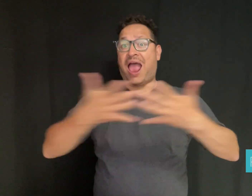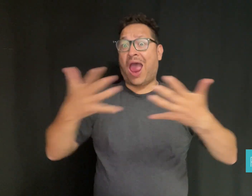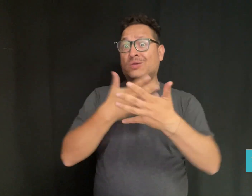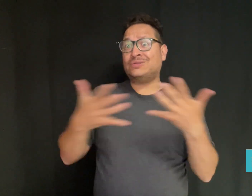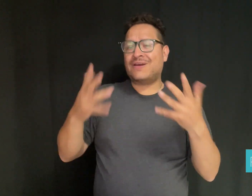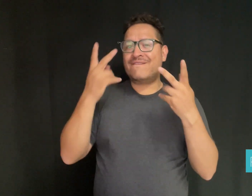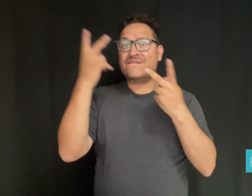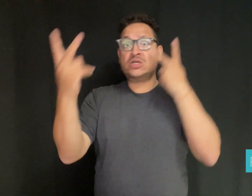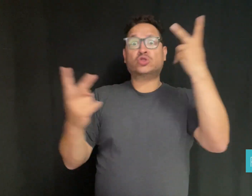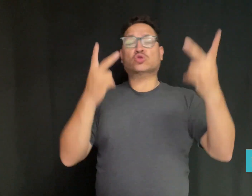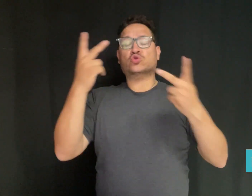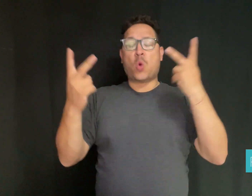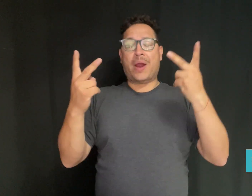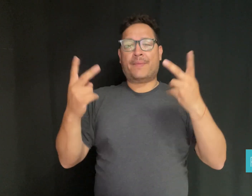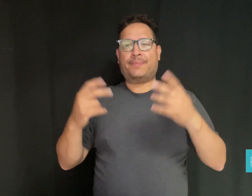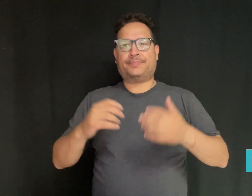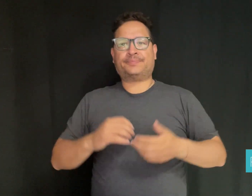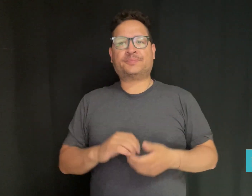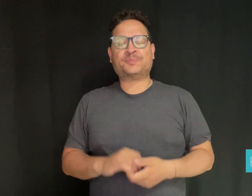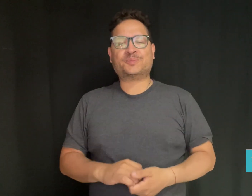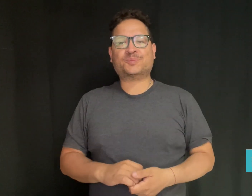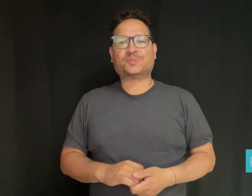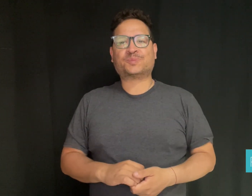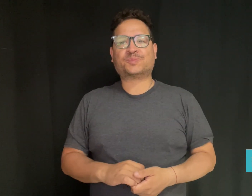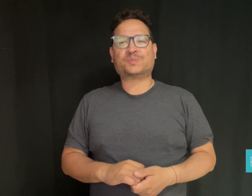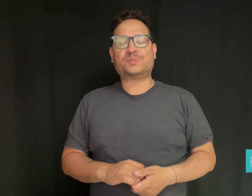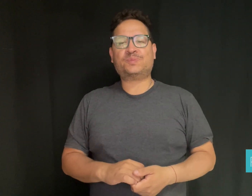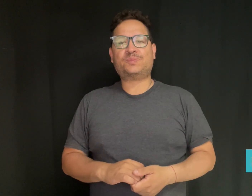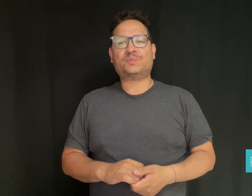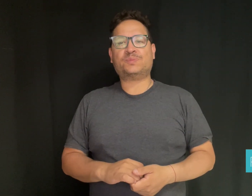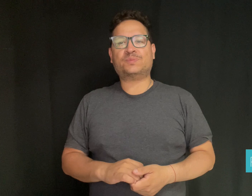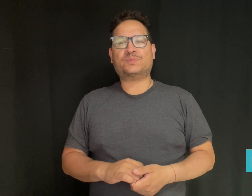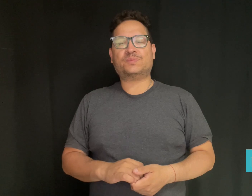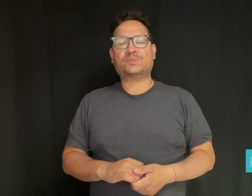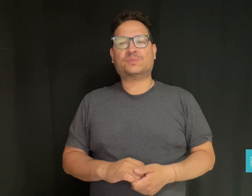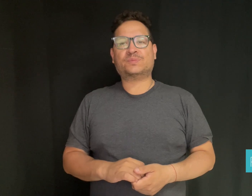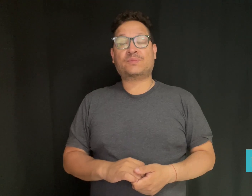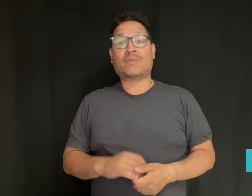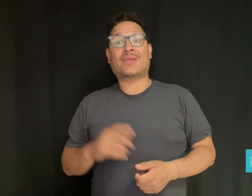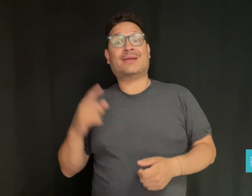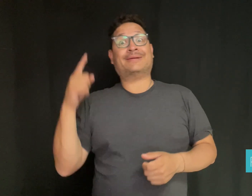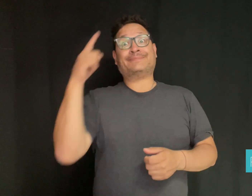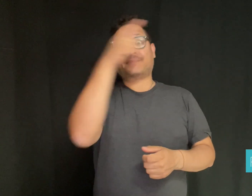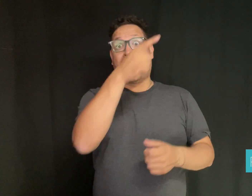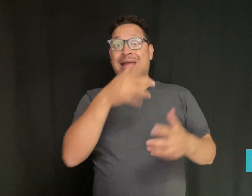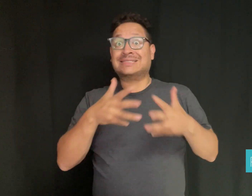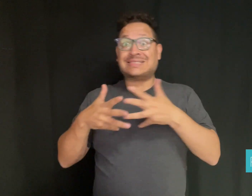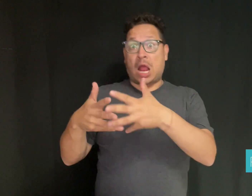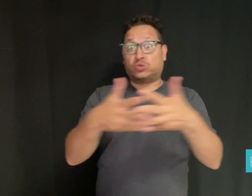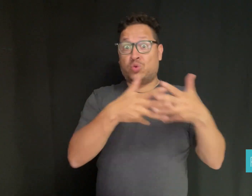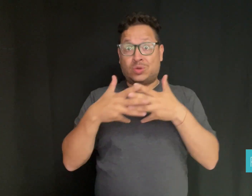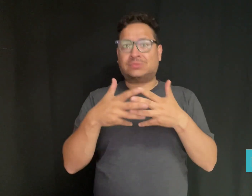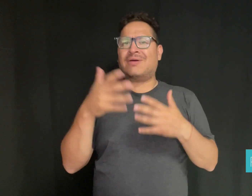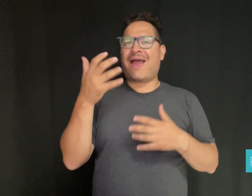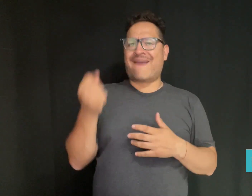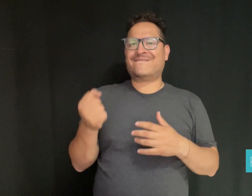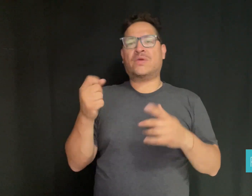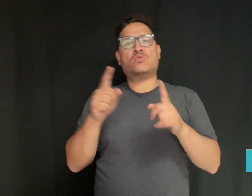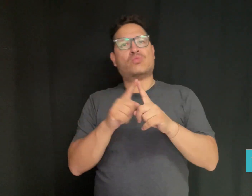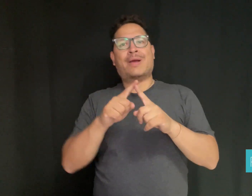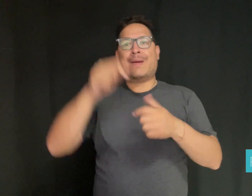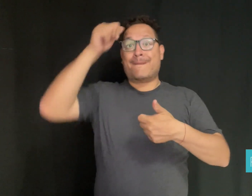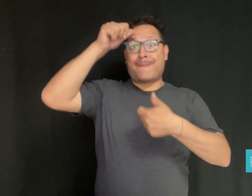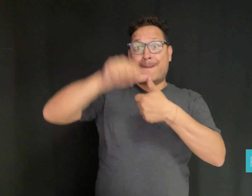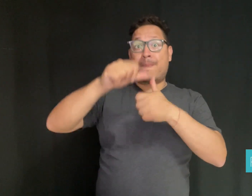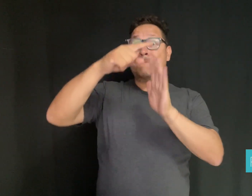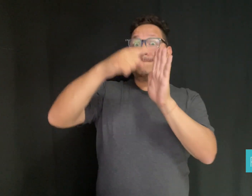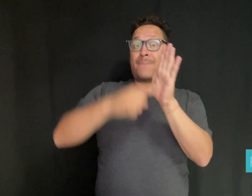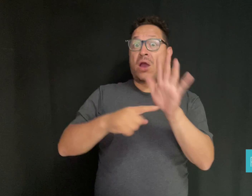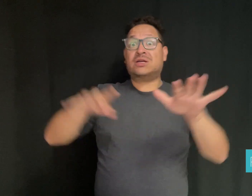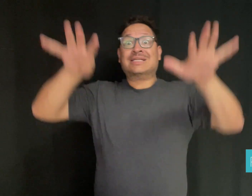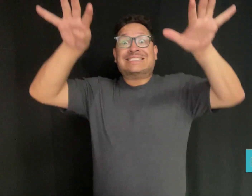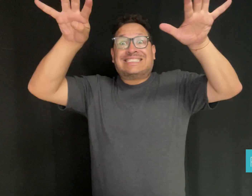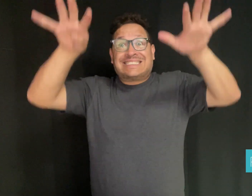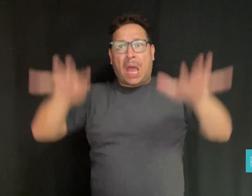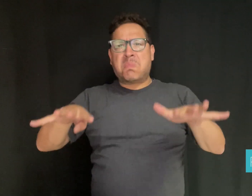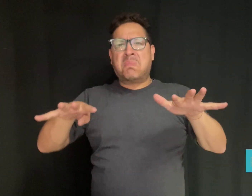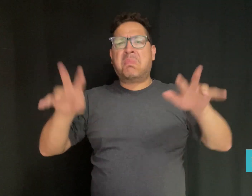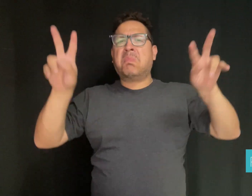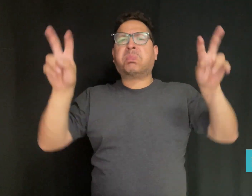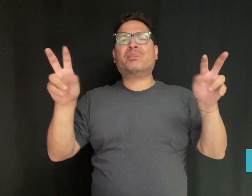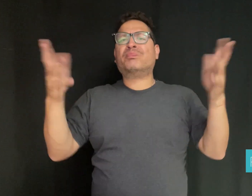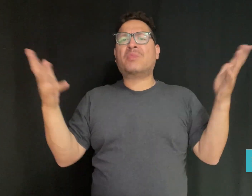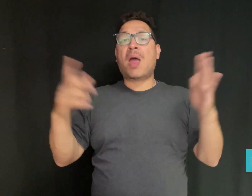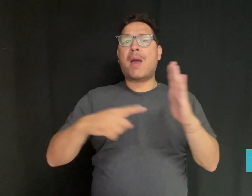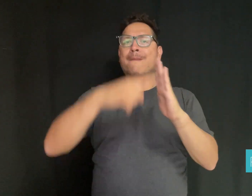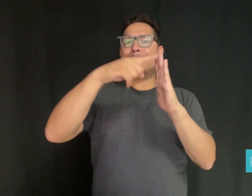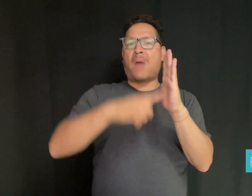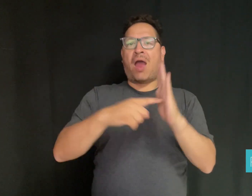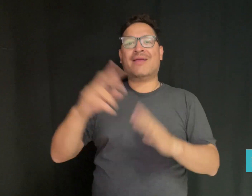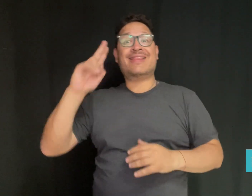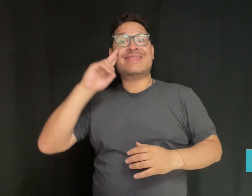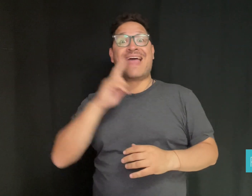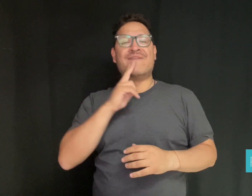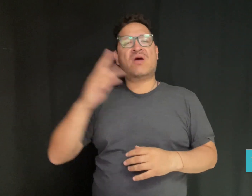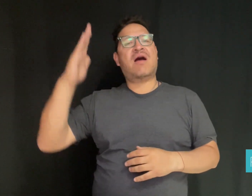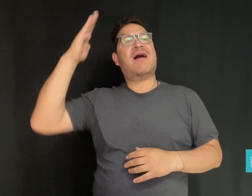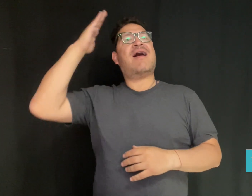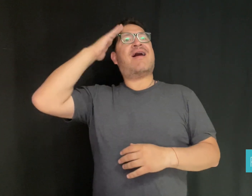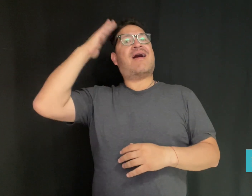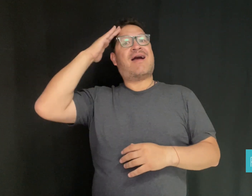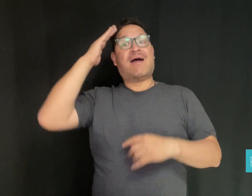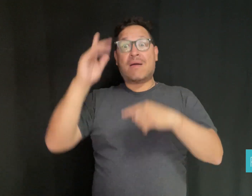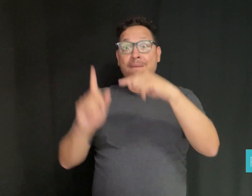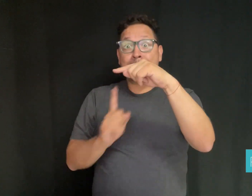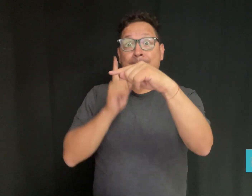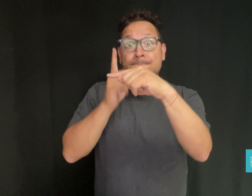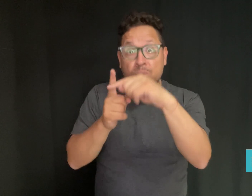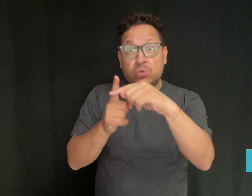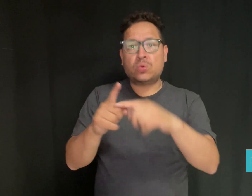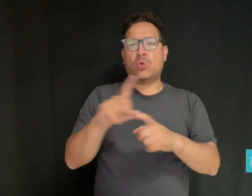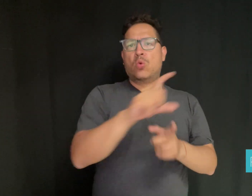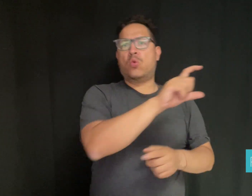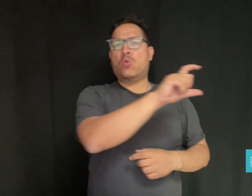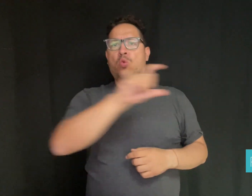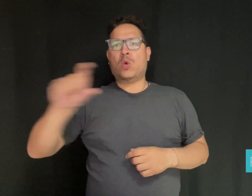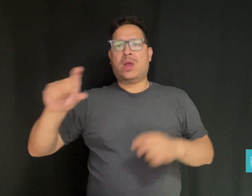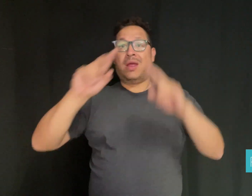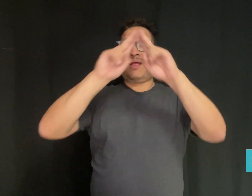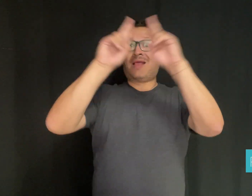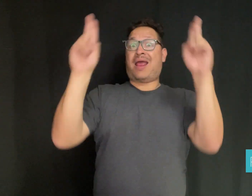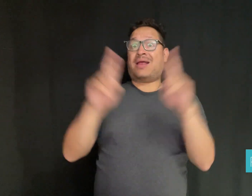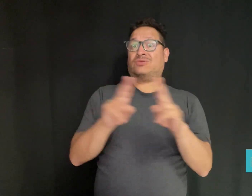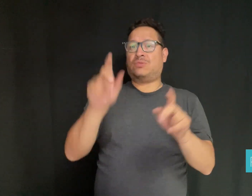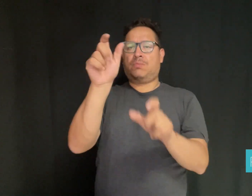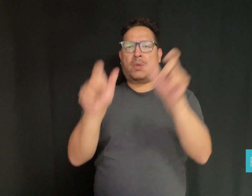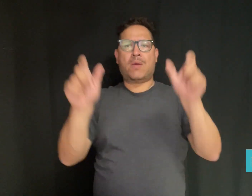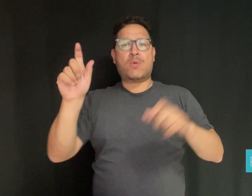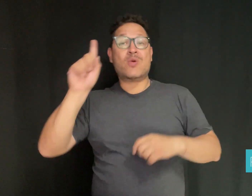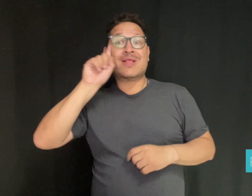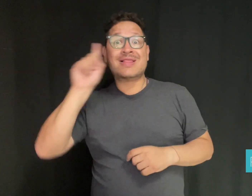the International Day of Sign Languages